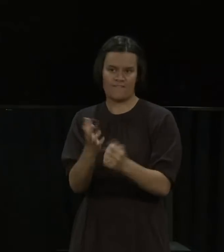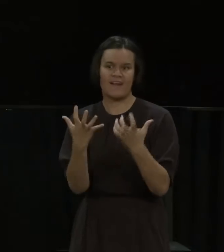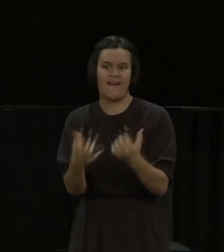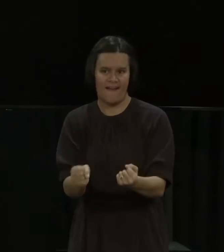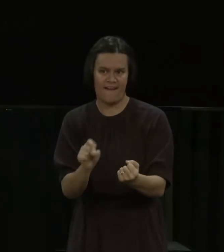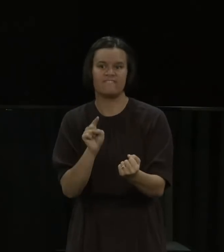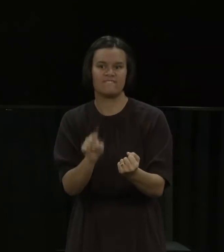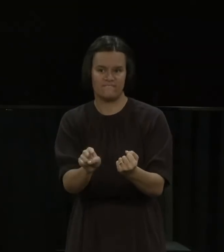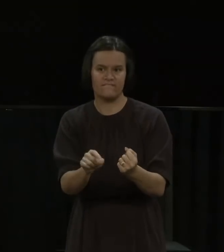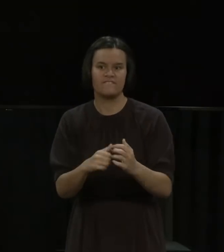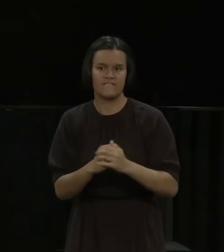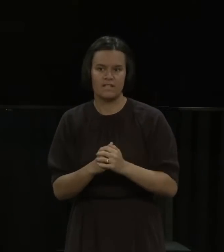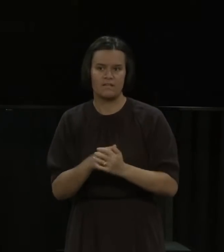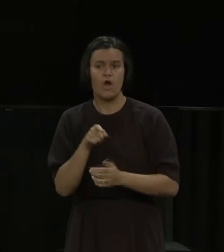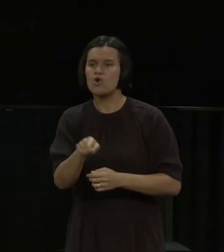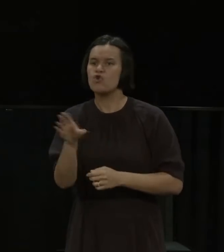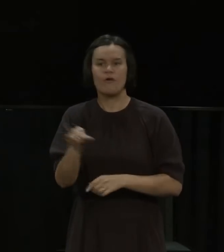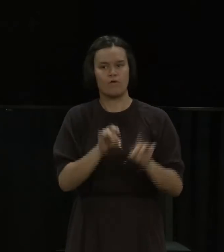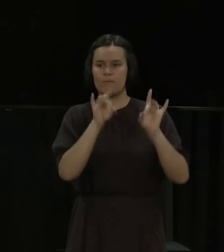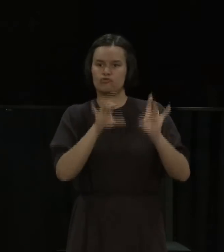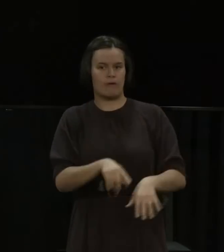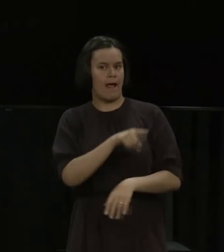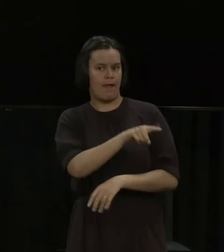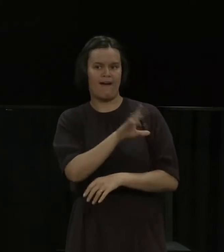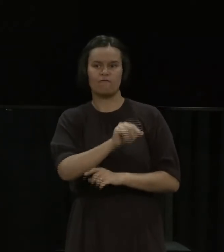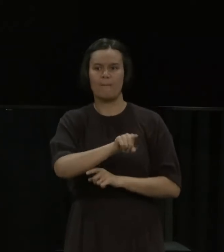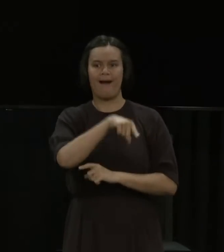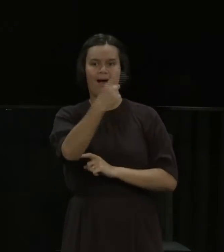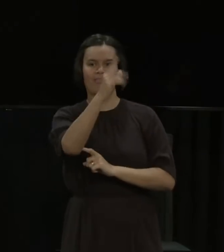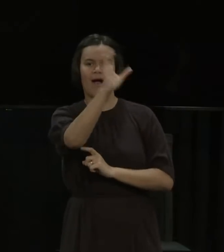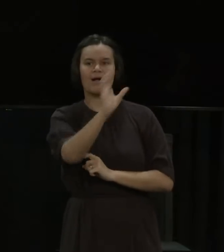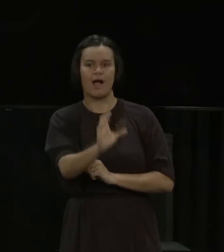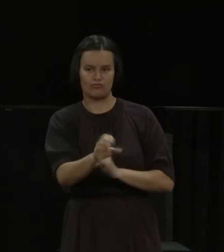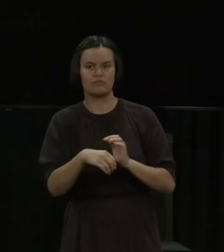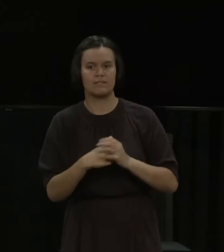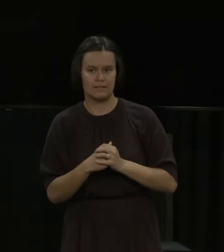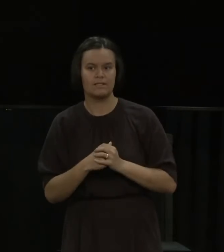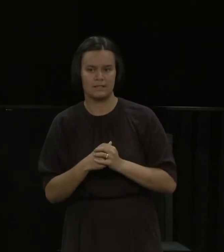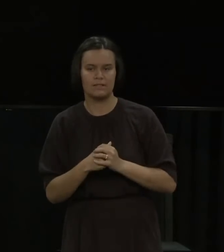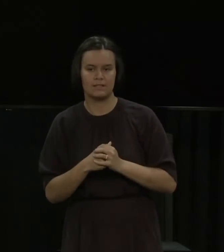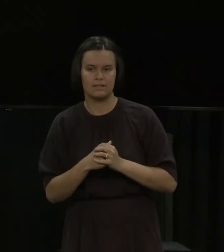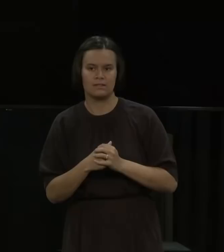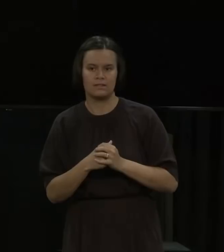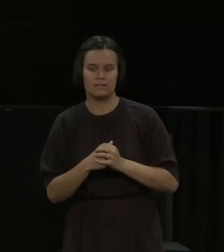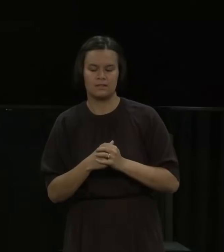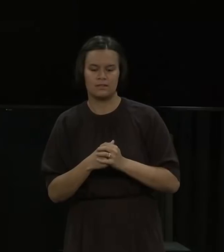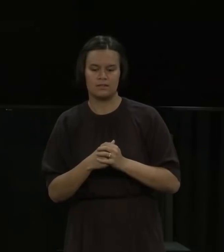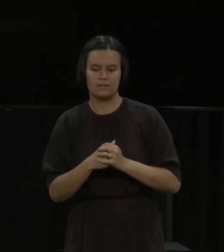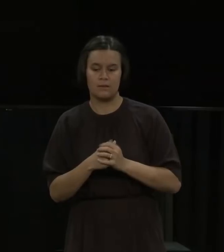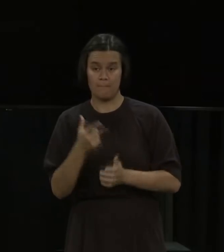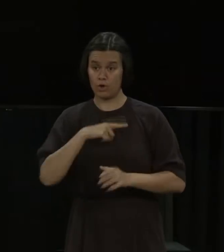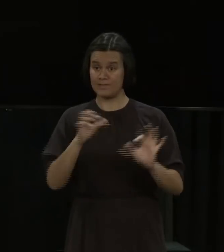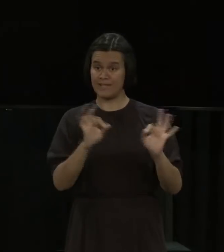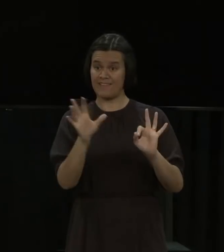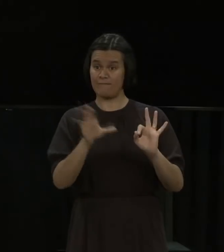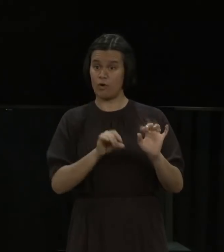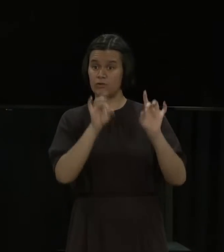shared yesterday, from memory around 50 people who came across the border still tested positive for COVID when